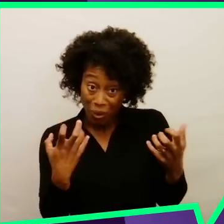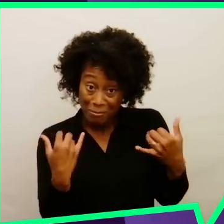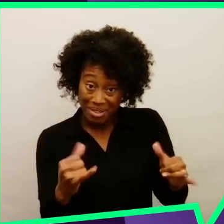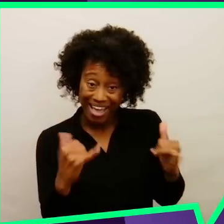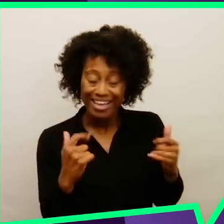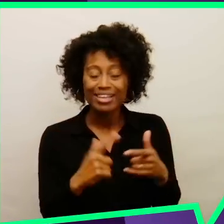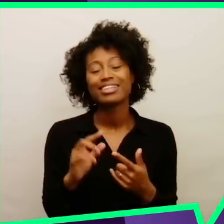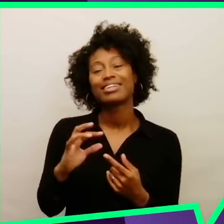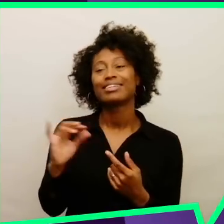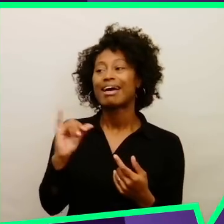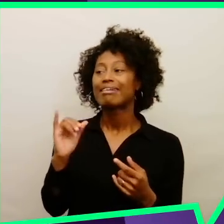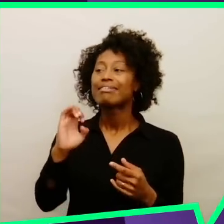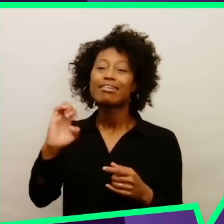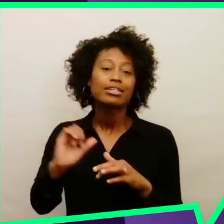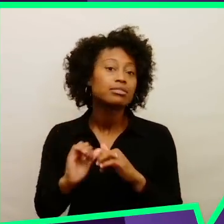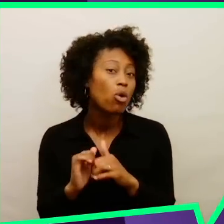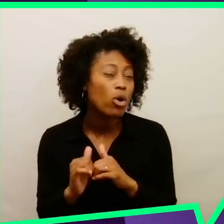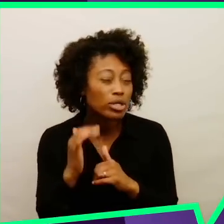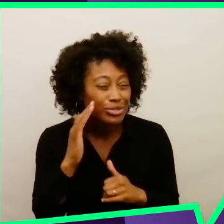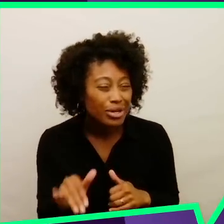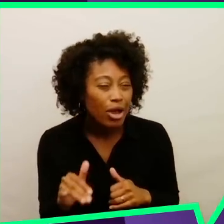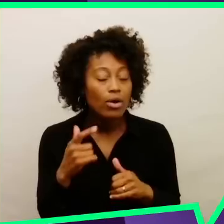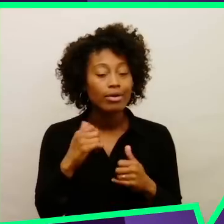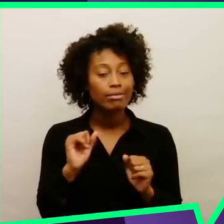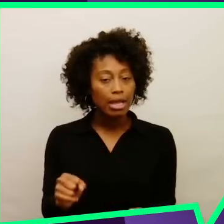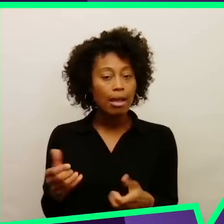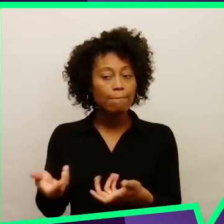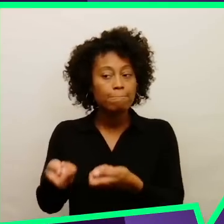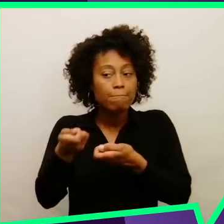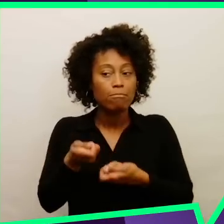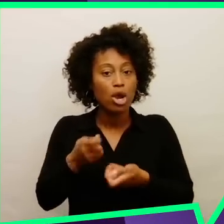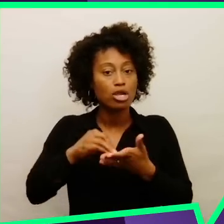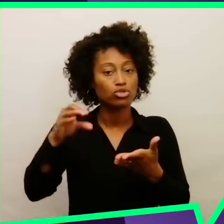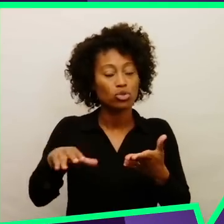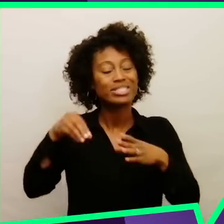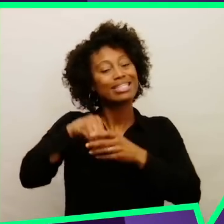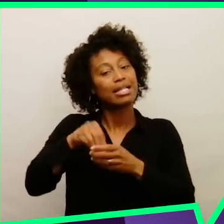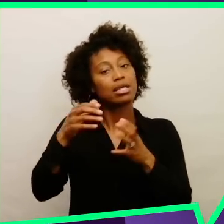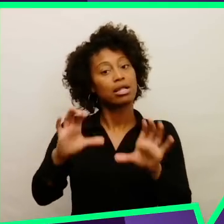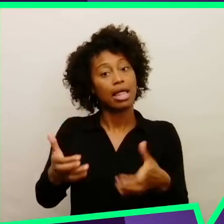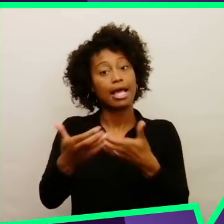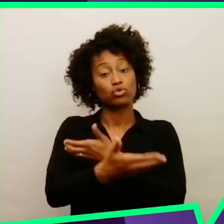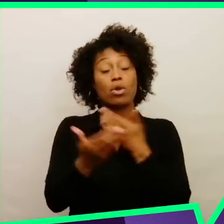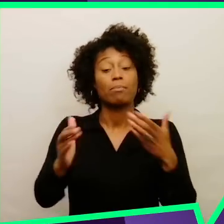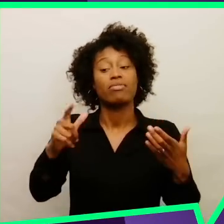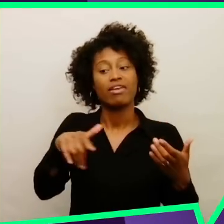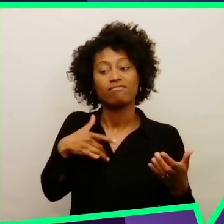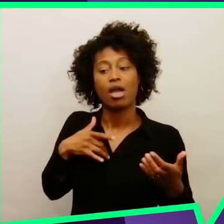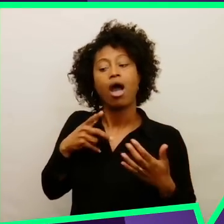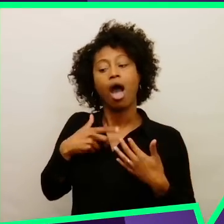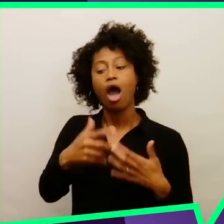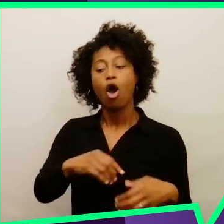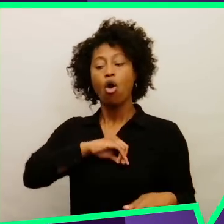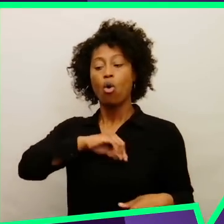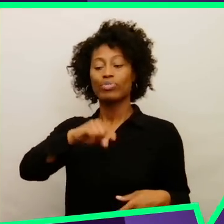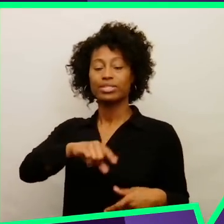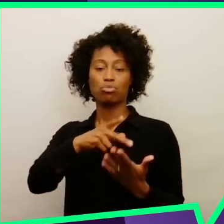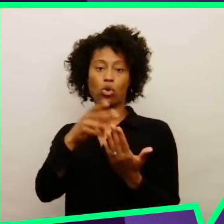for example, can really, again, bring students into the classroom, give them a program that they own. And that's a key part of it-- that they